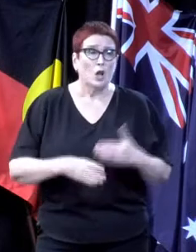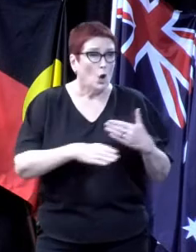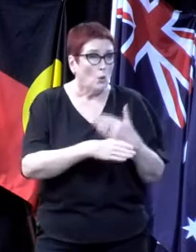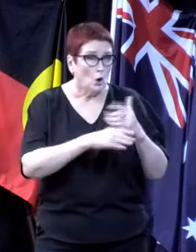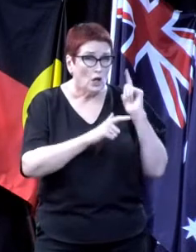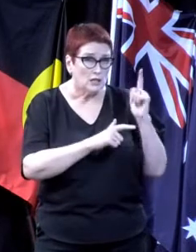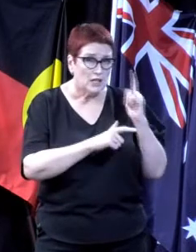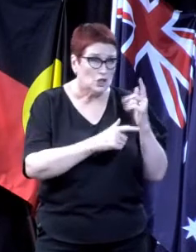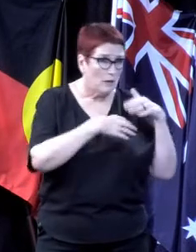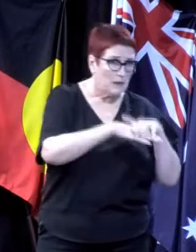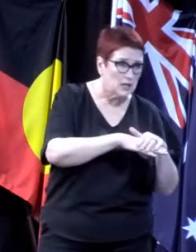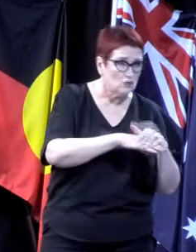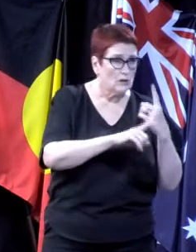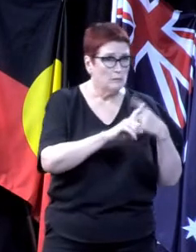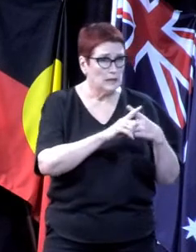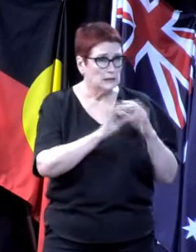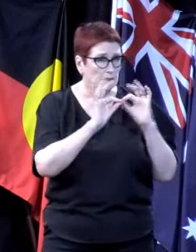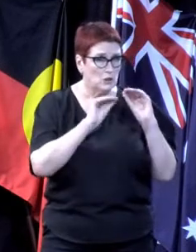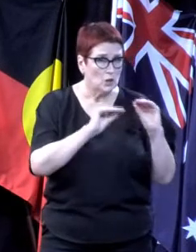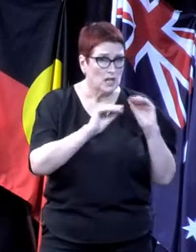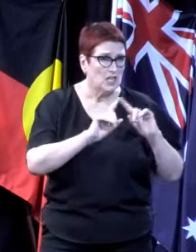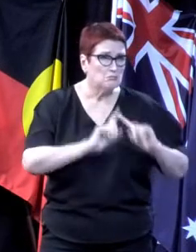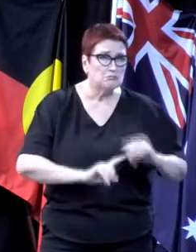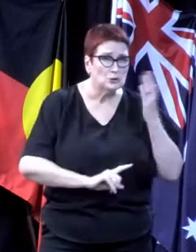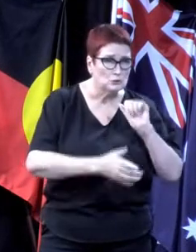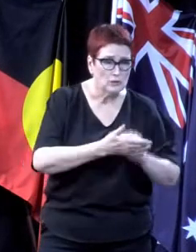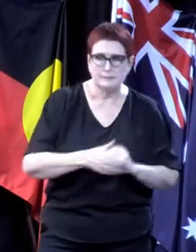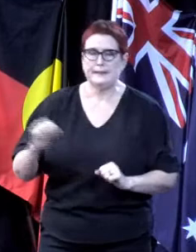and special education programs at various schools since that time? Yes.